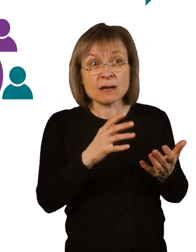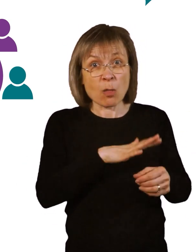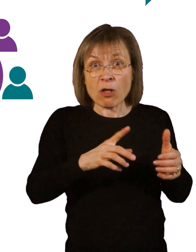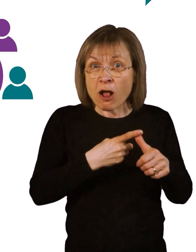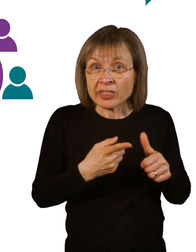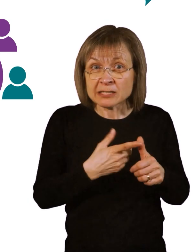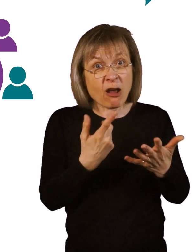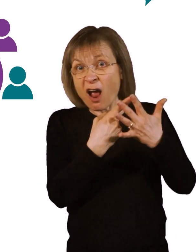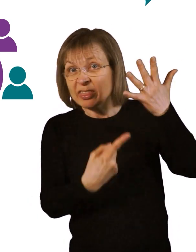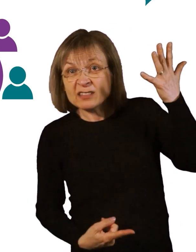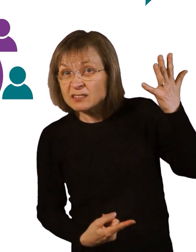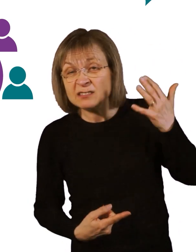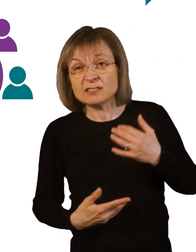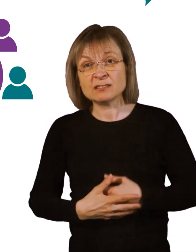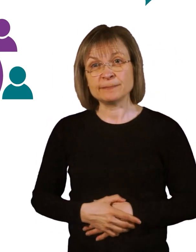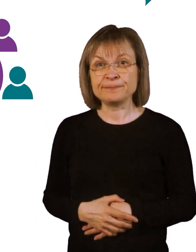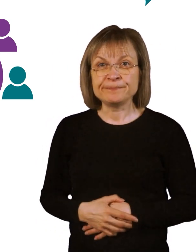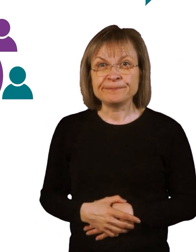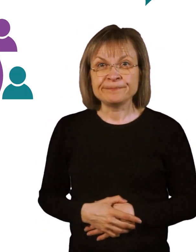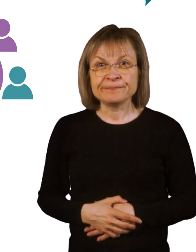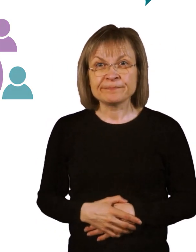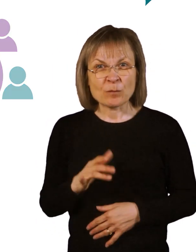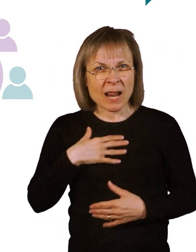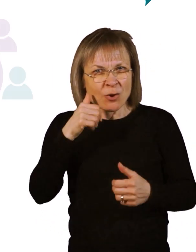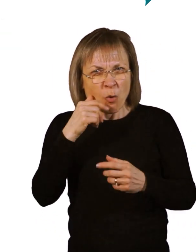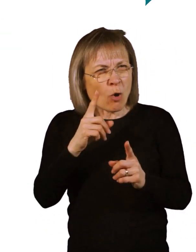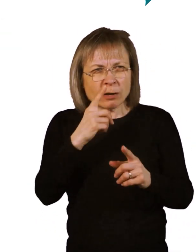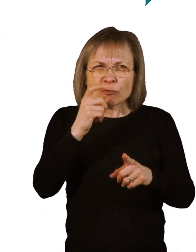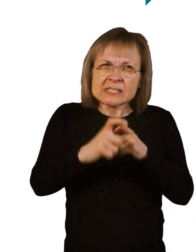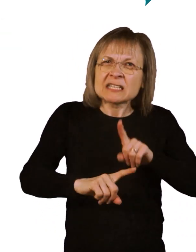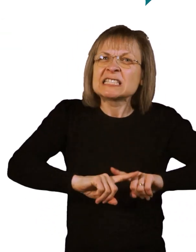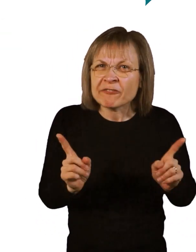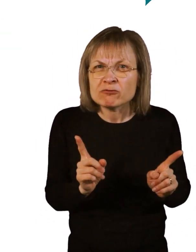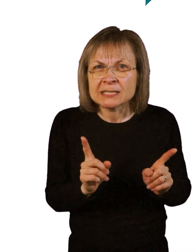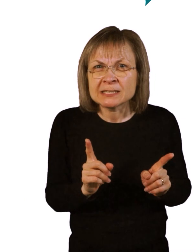Local Authorities and others. We would like to know what could have been done differently